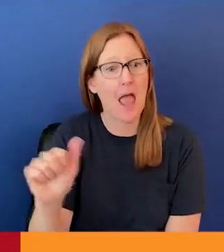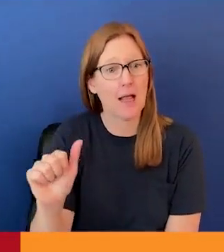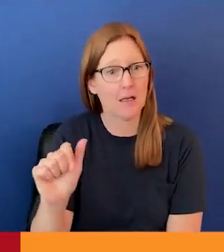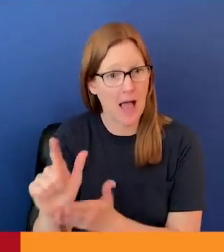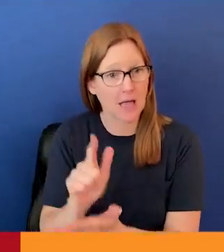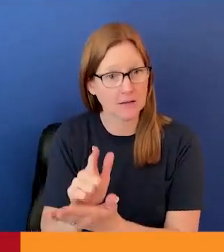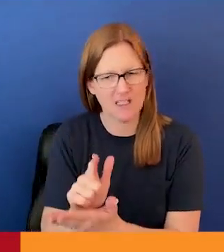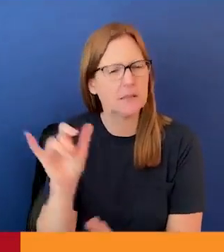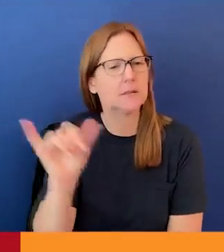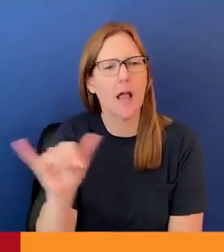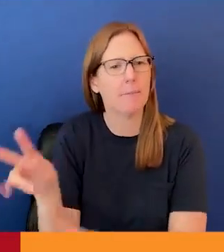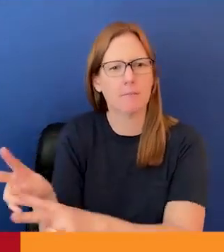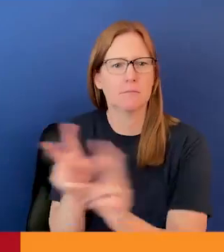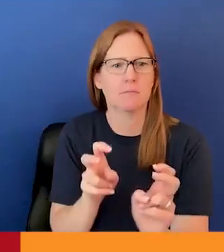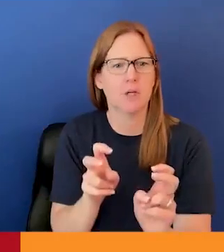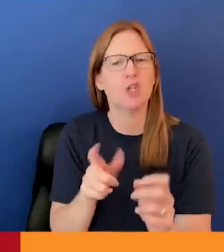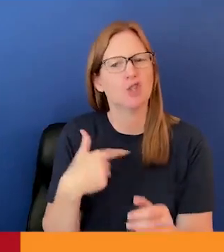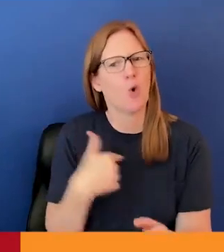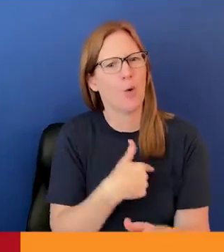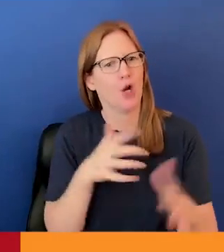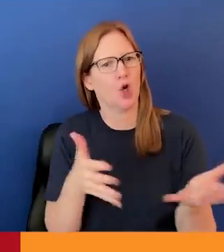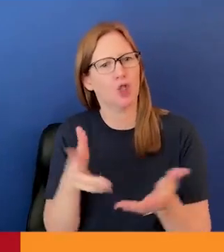And so we encourage you to reference that definition,